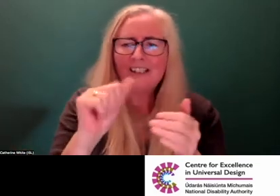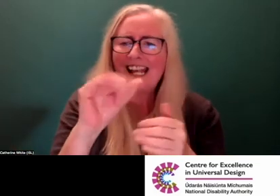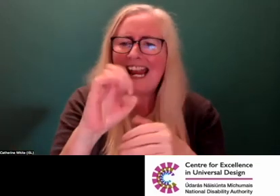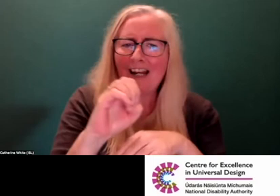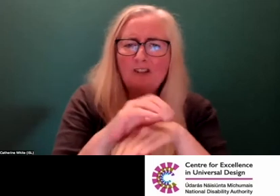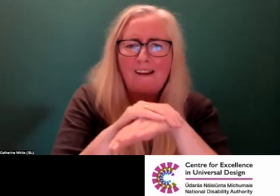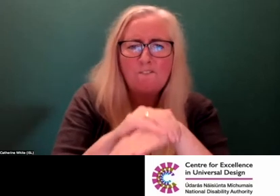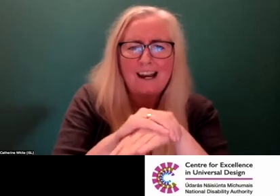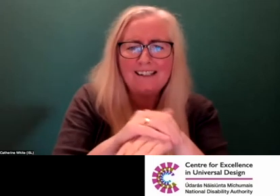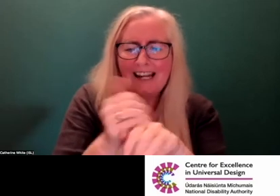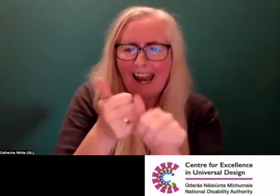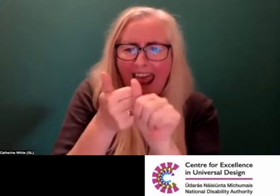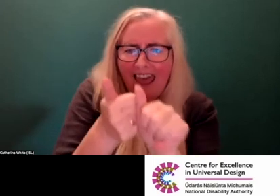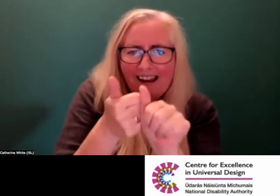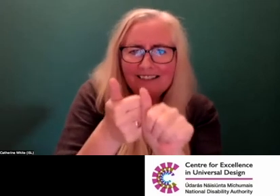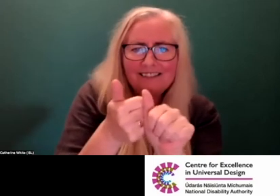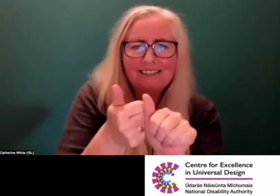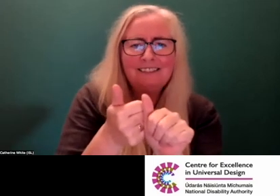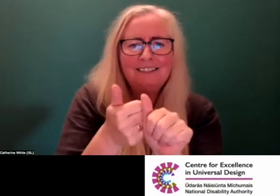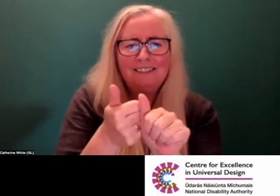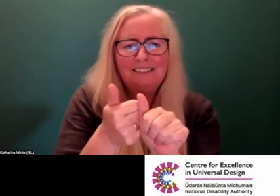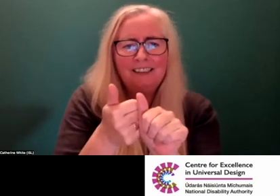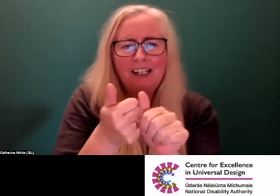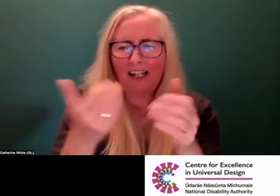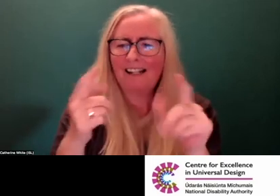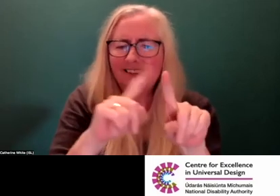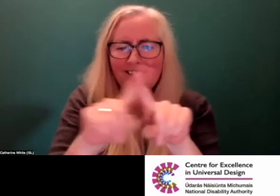bring stakeholders together at the county level, we've got older people's fora and councils.